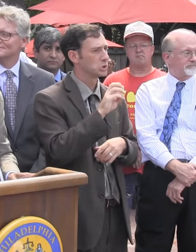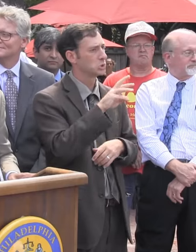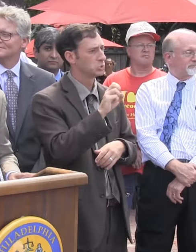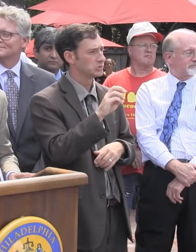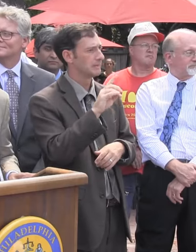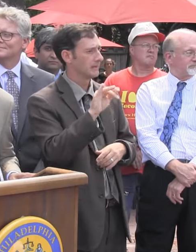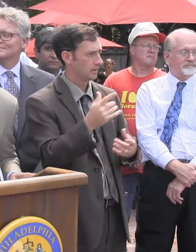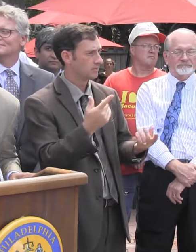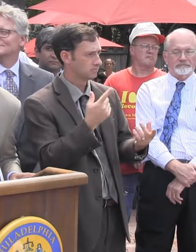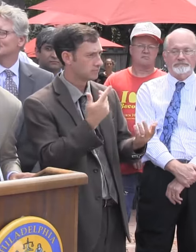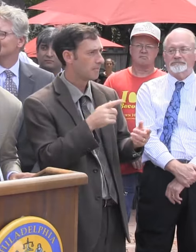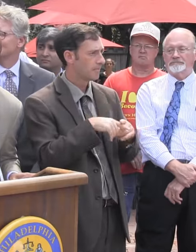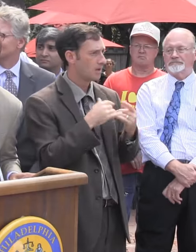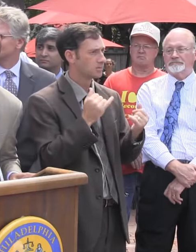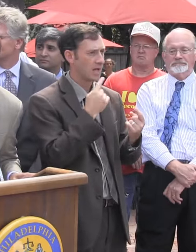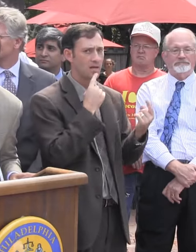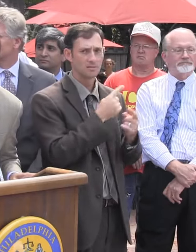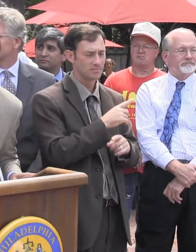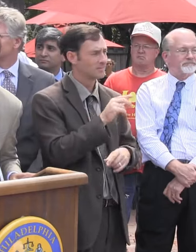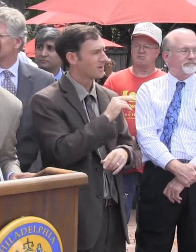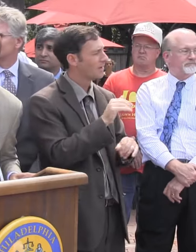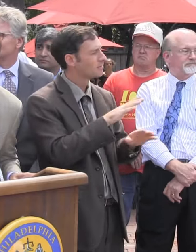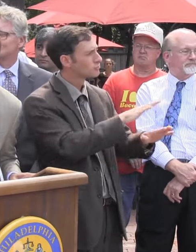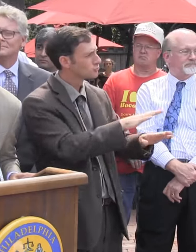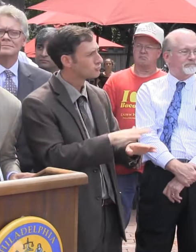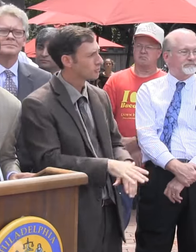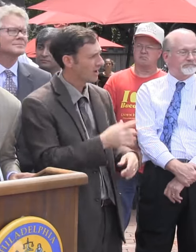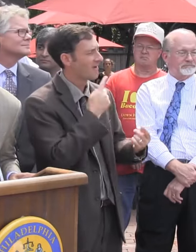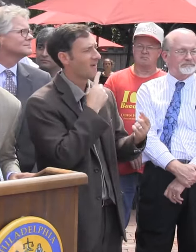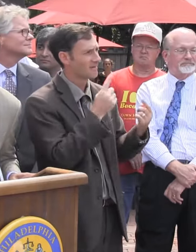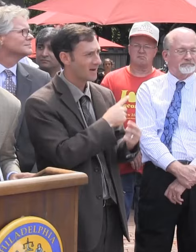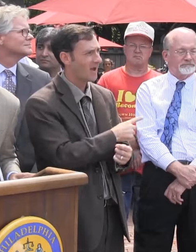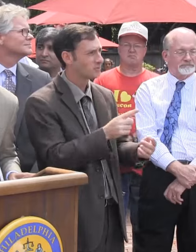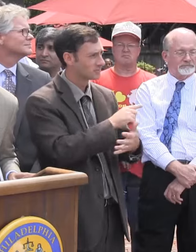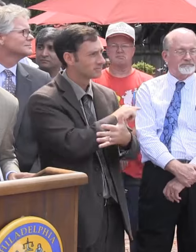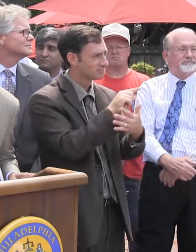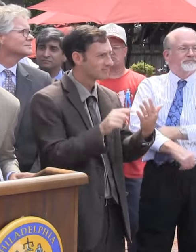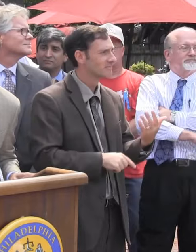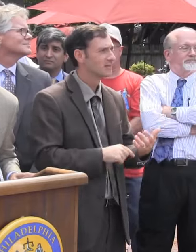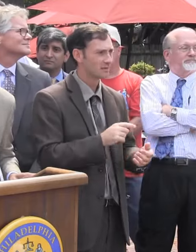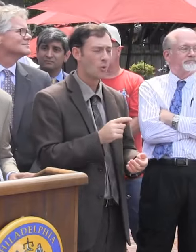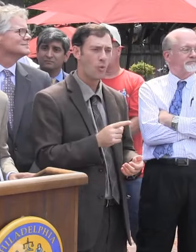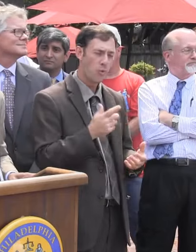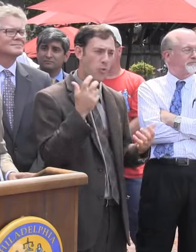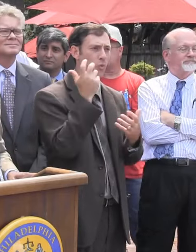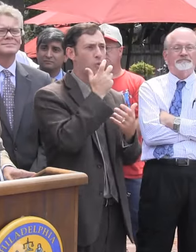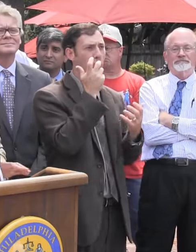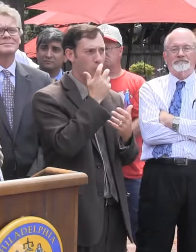today's announcements, and Donna, fantastic set of announcements, that was a real action